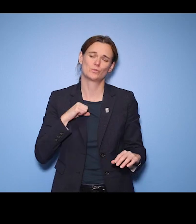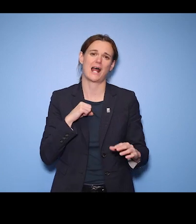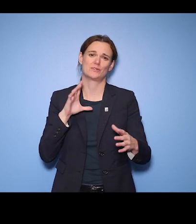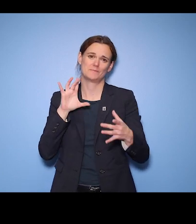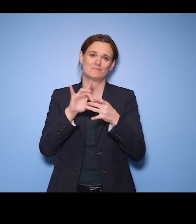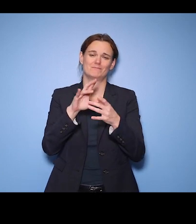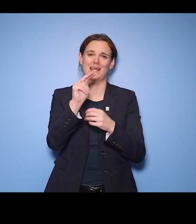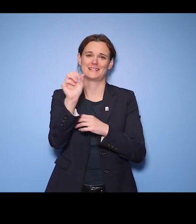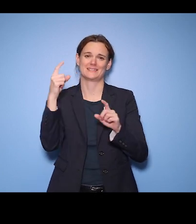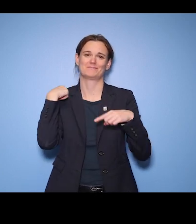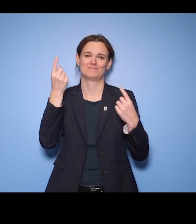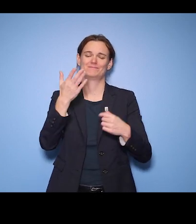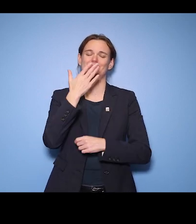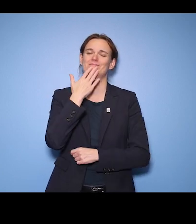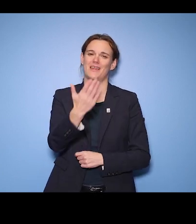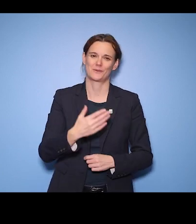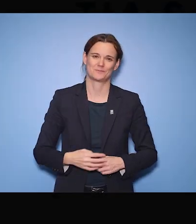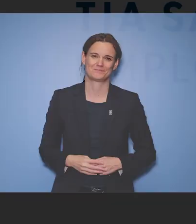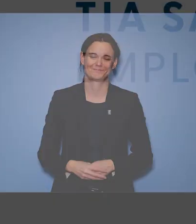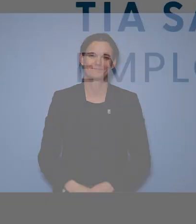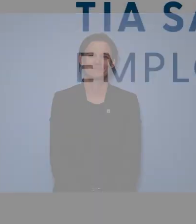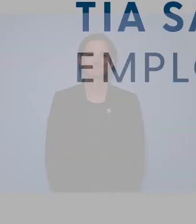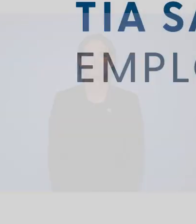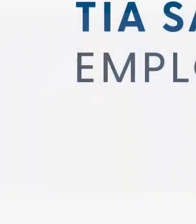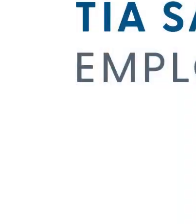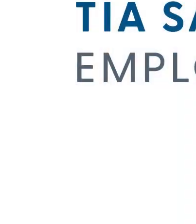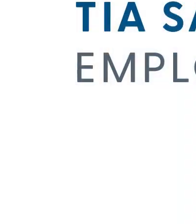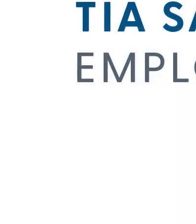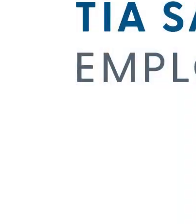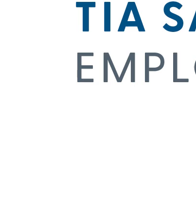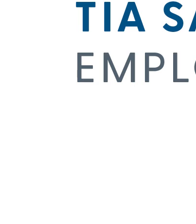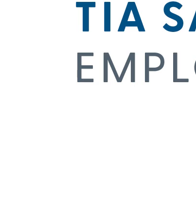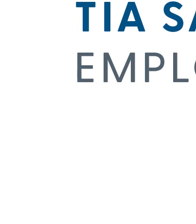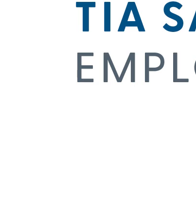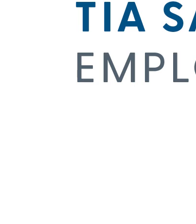proud to have been associated with you. Thank you.